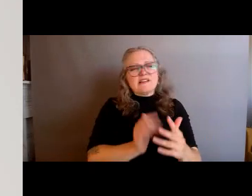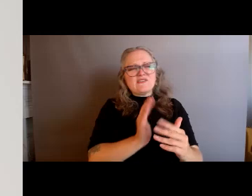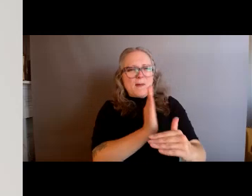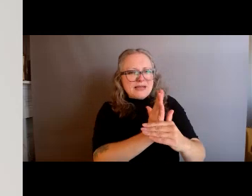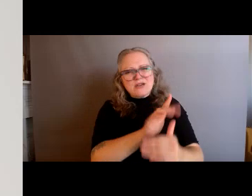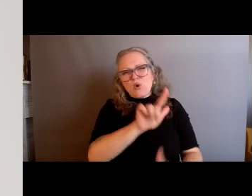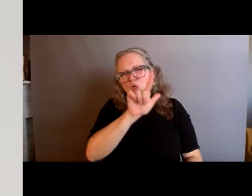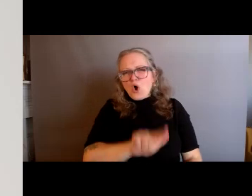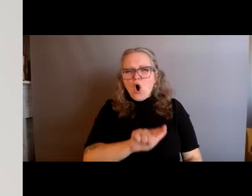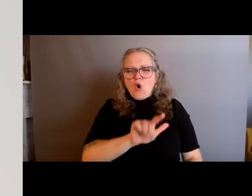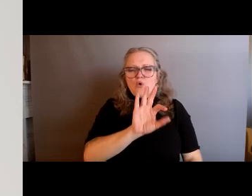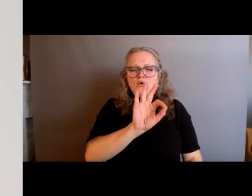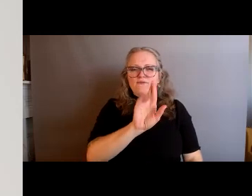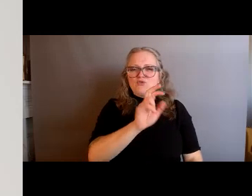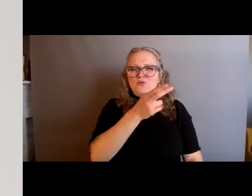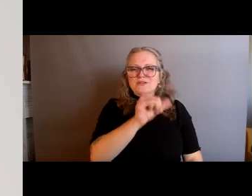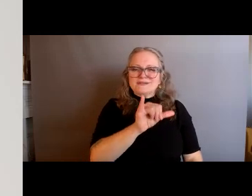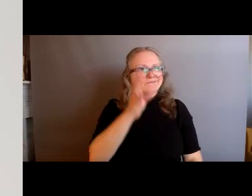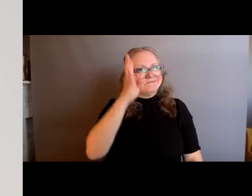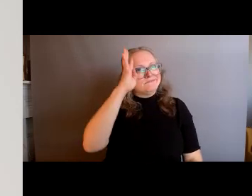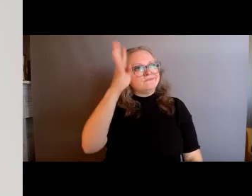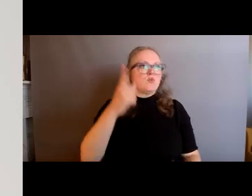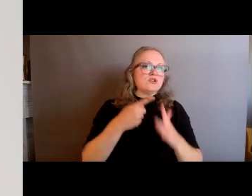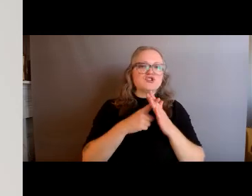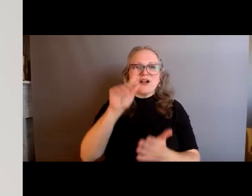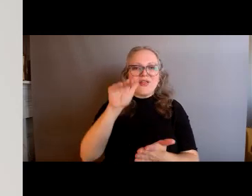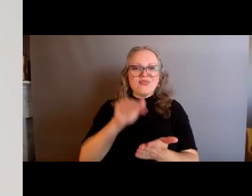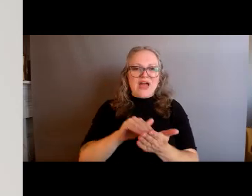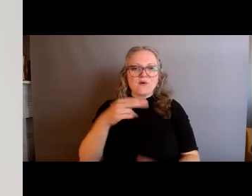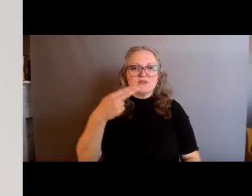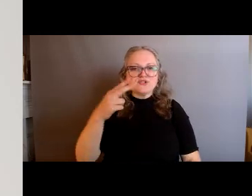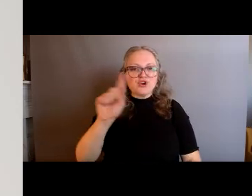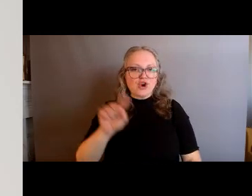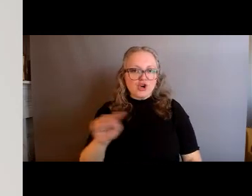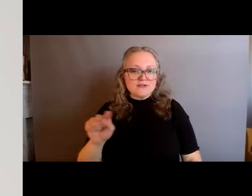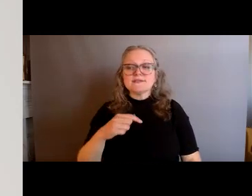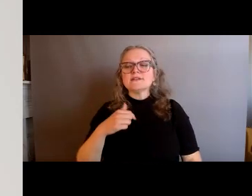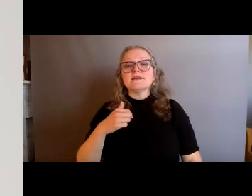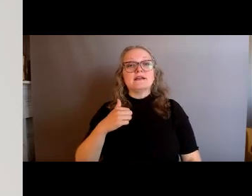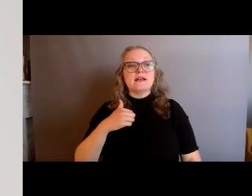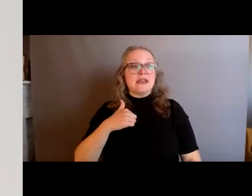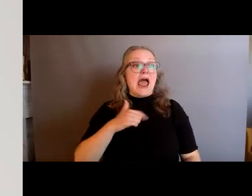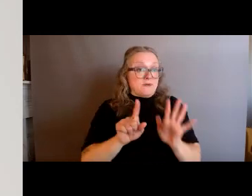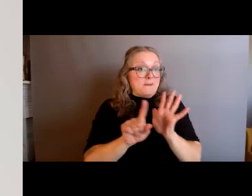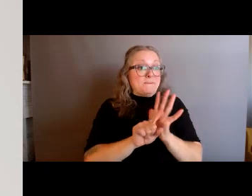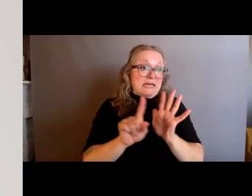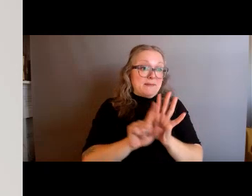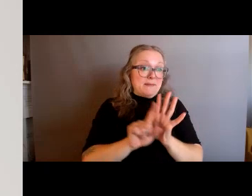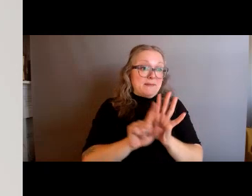Let's say we started 1000 Hertz and I present a beep at 40 decibel. They hear it.